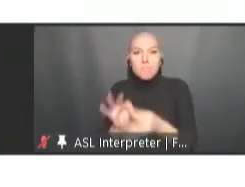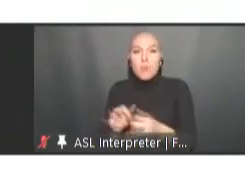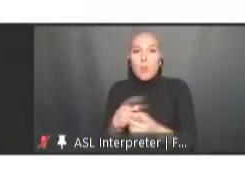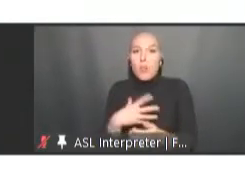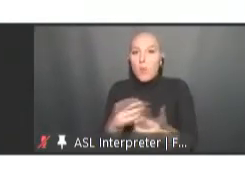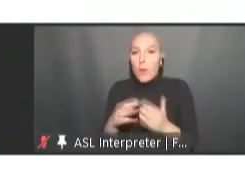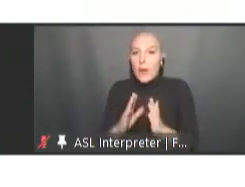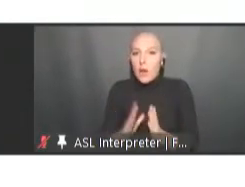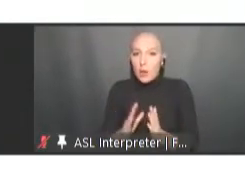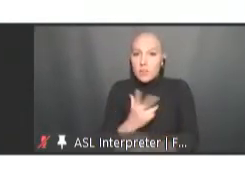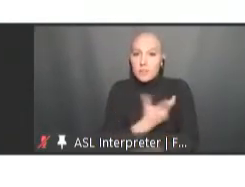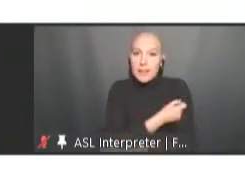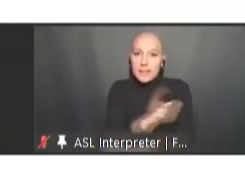We've been contributing to